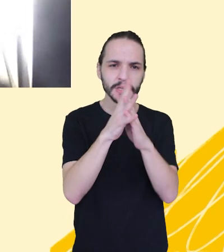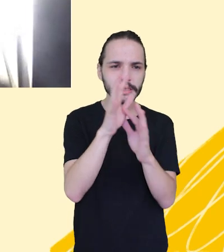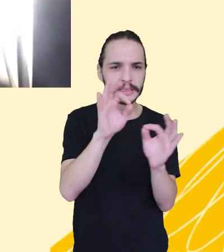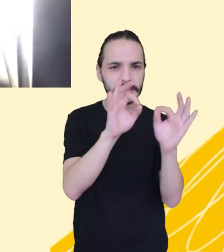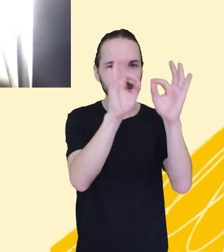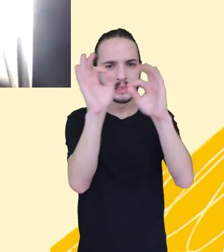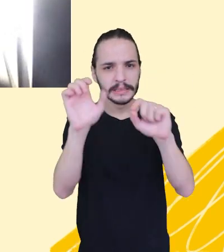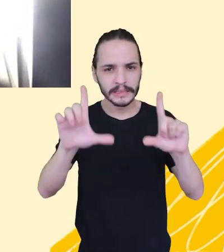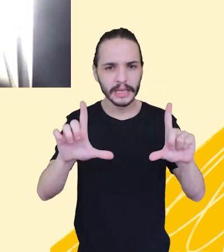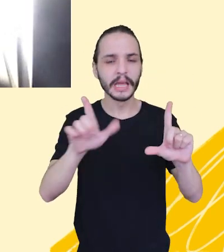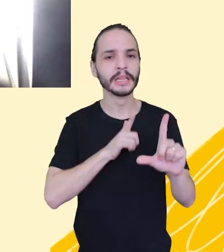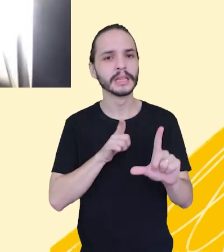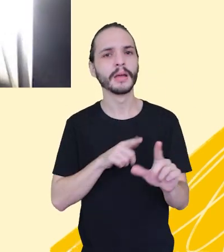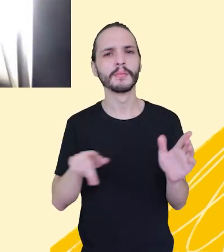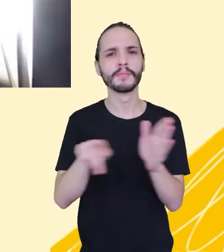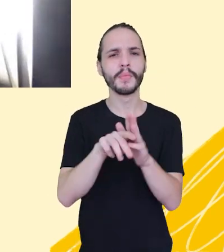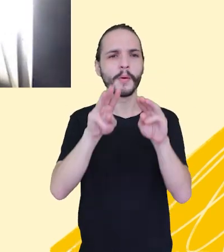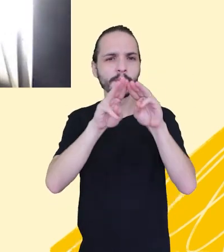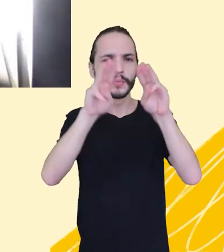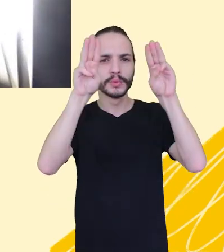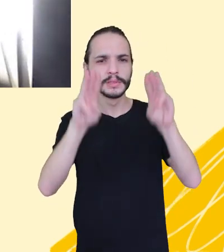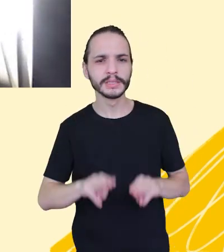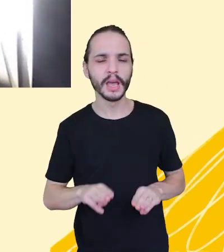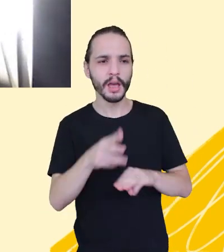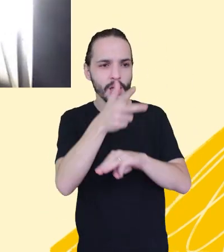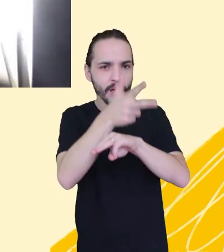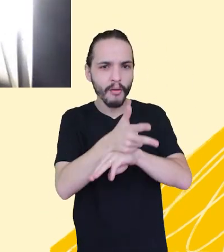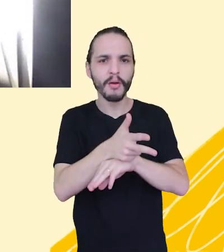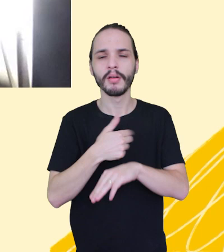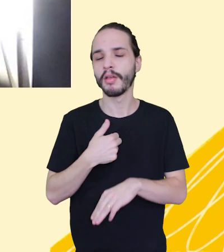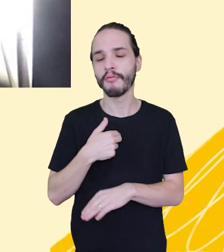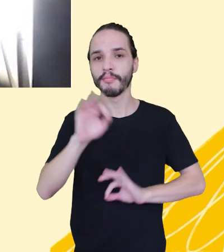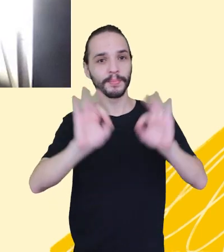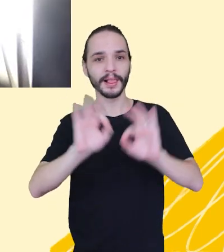I didnít plan that. And it had also to do with the song.